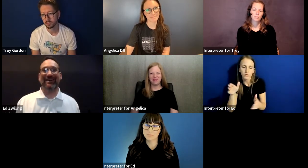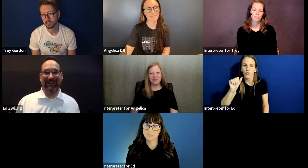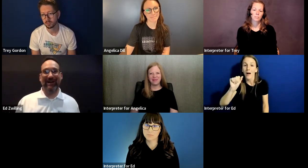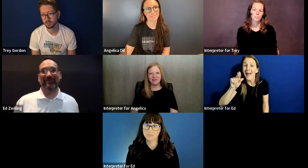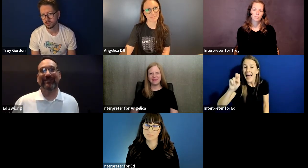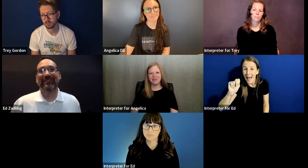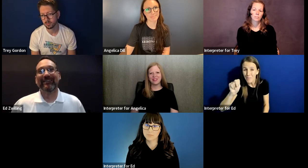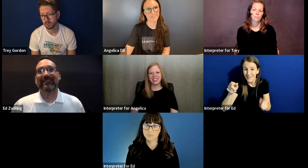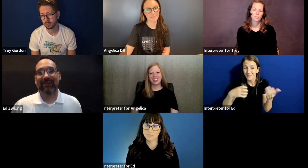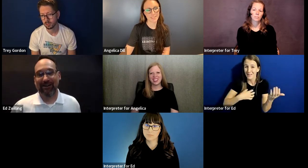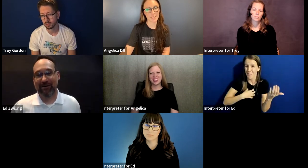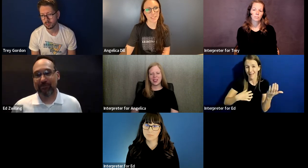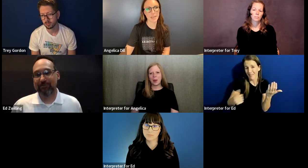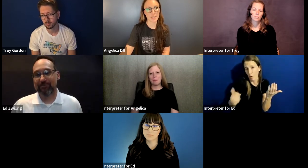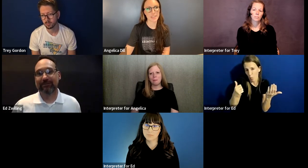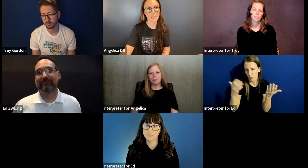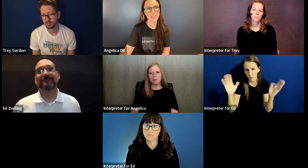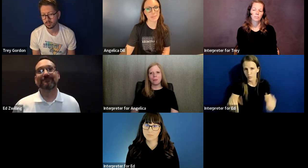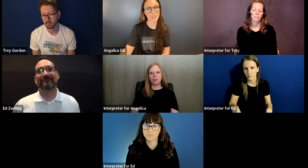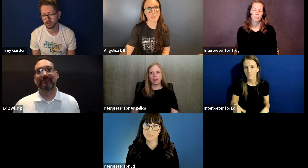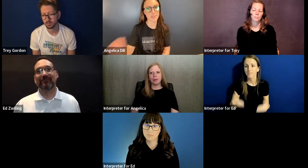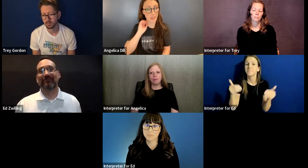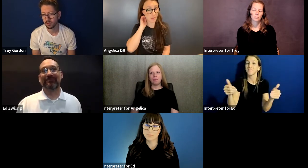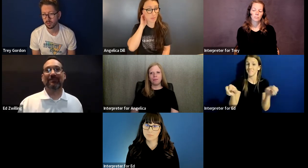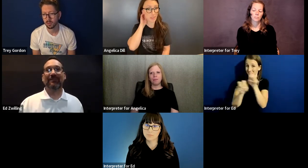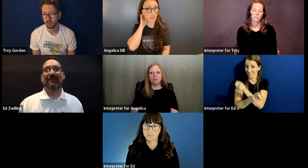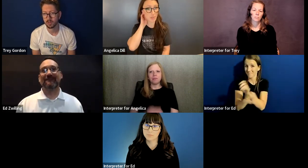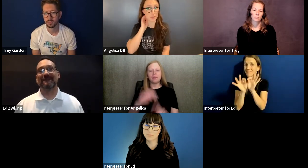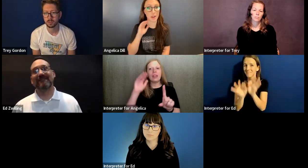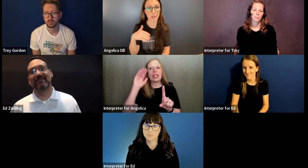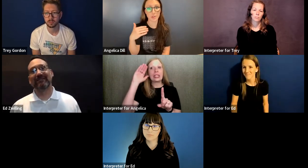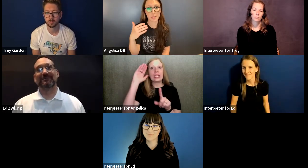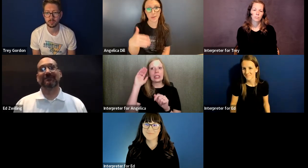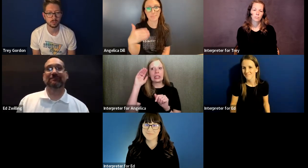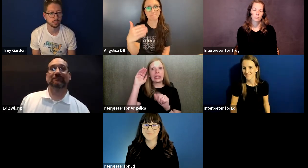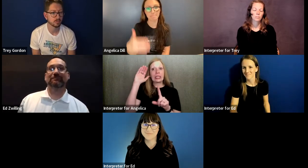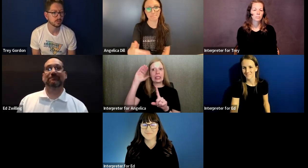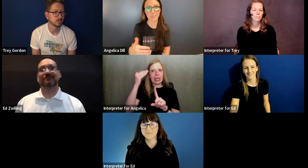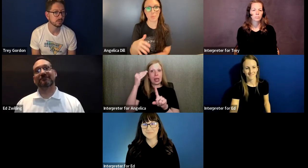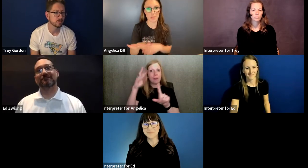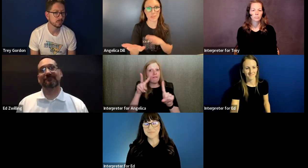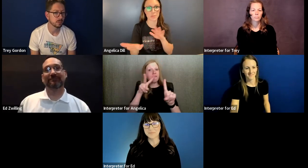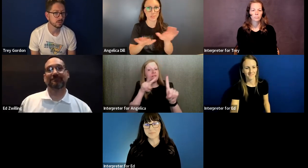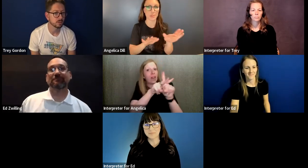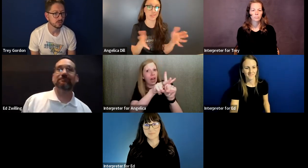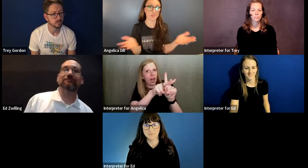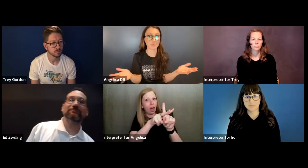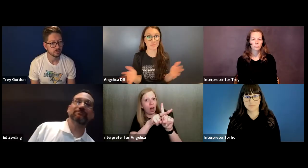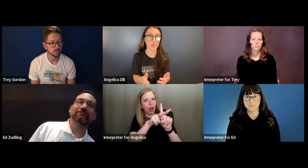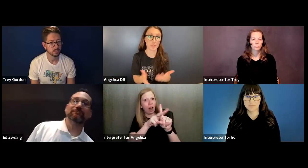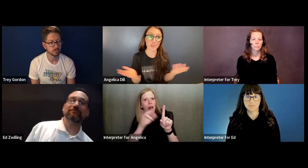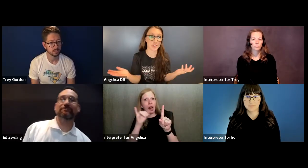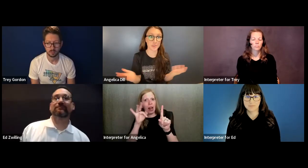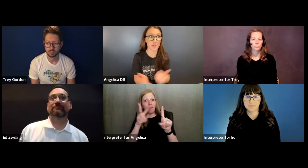going to happen yeah it seems almost that when suits are filed the more suits you can refer to